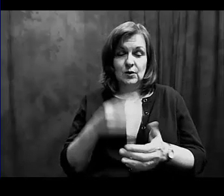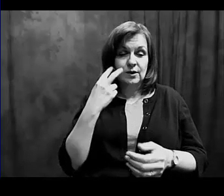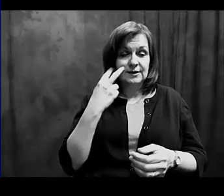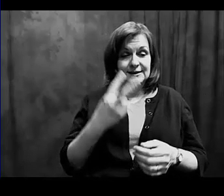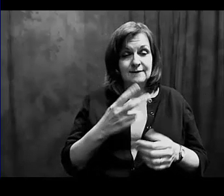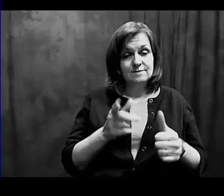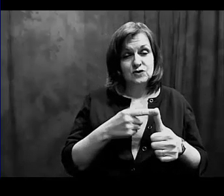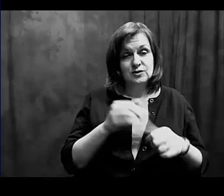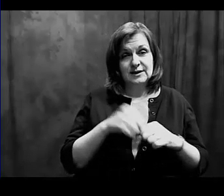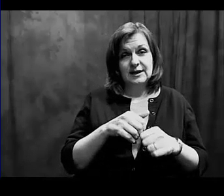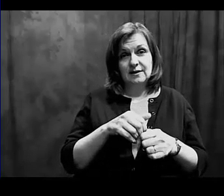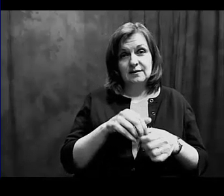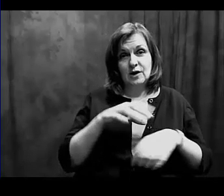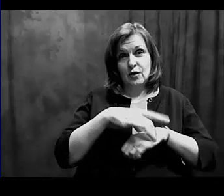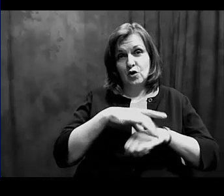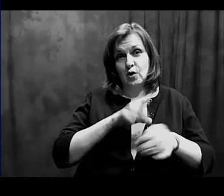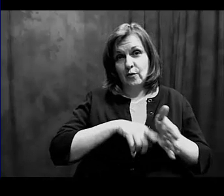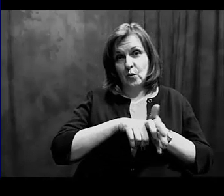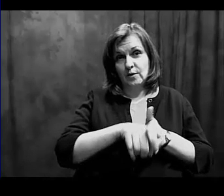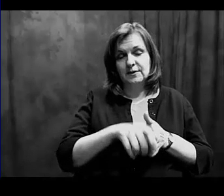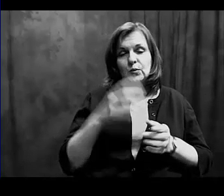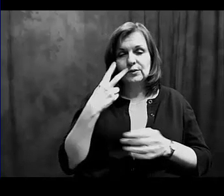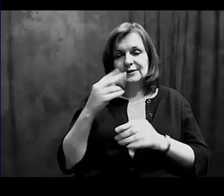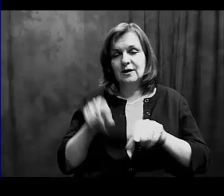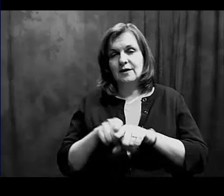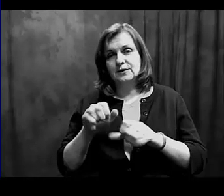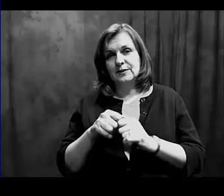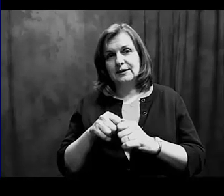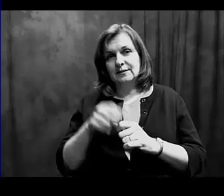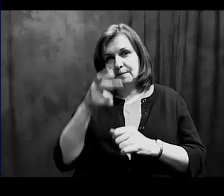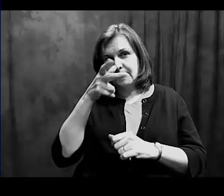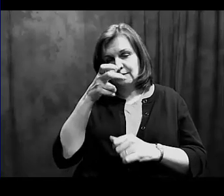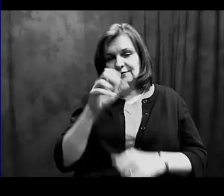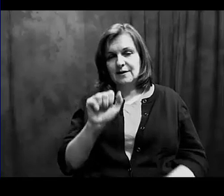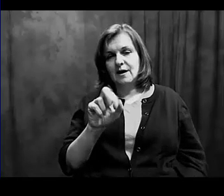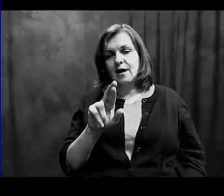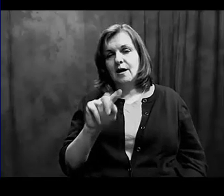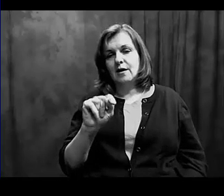earthworms but we will also see it in arthropods and mollusks